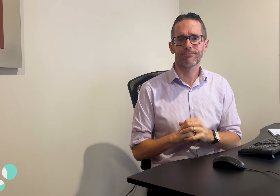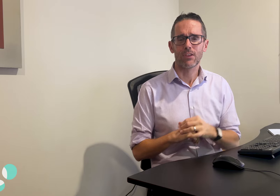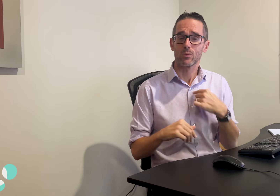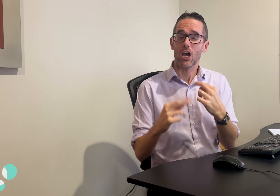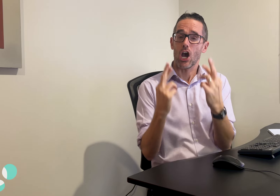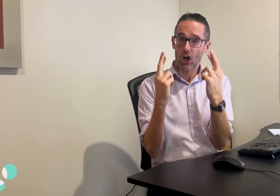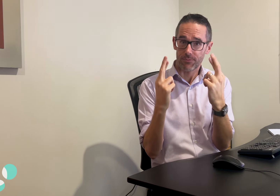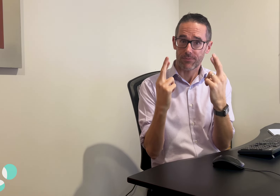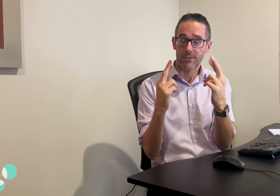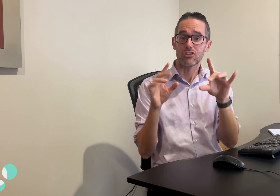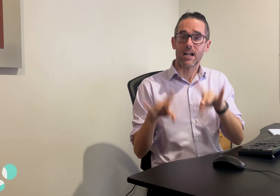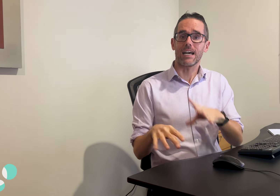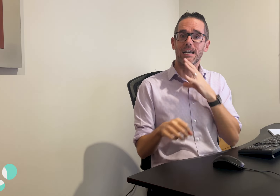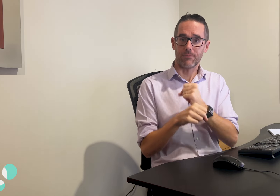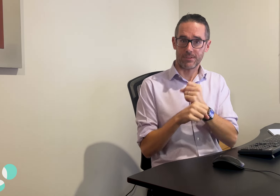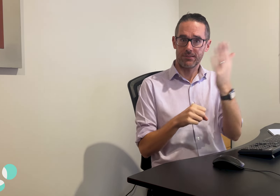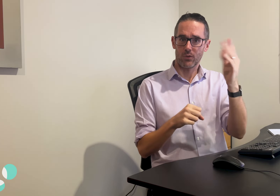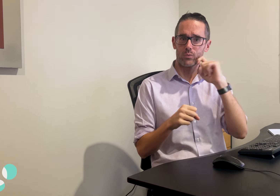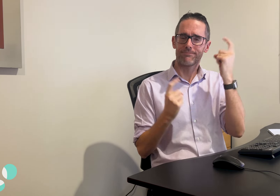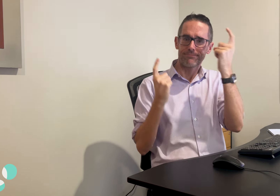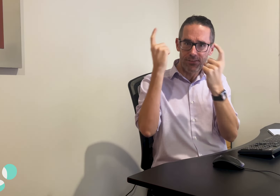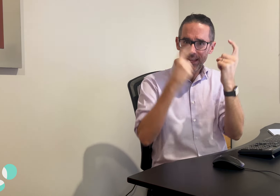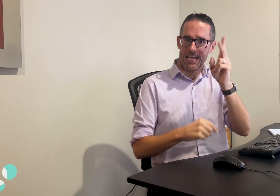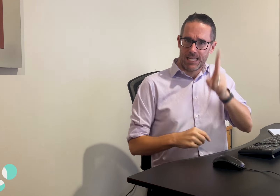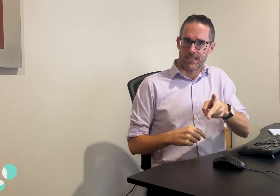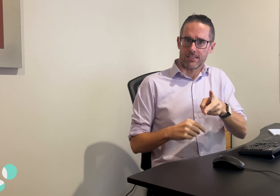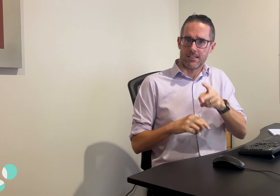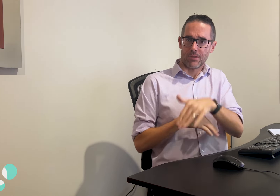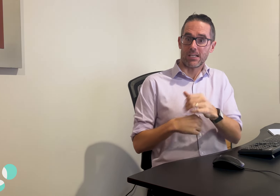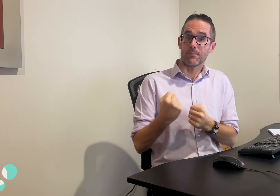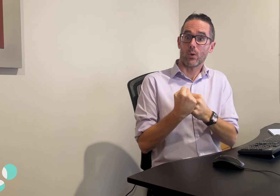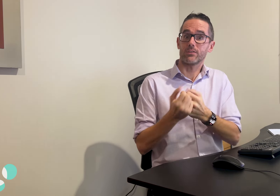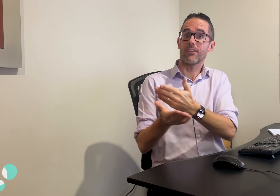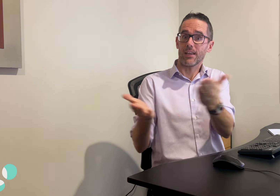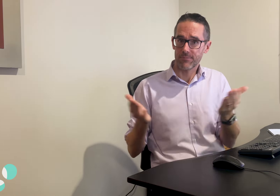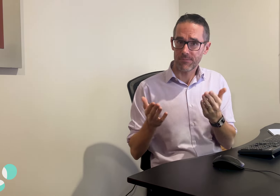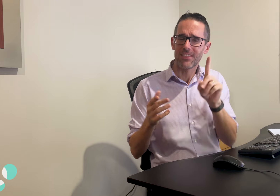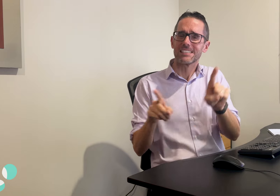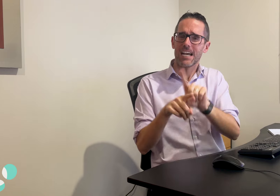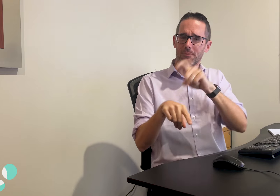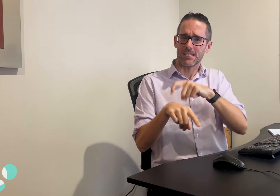We hope the Australian government will reconsider their decision to support these organisations,